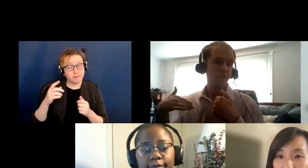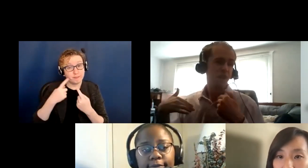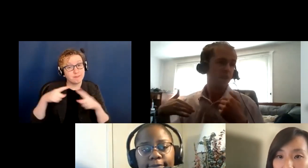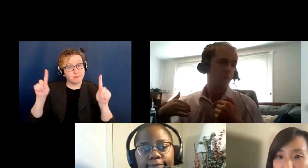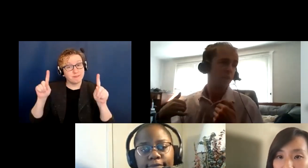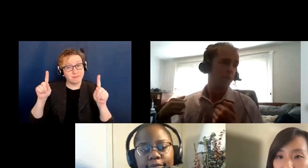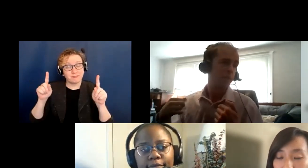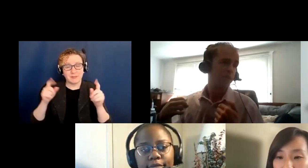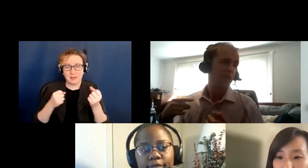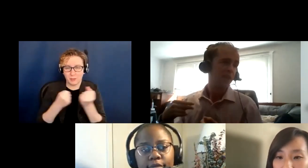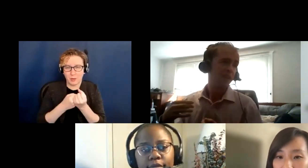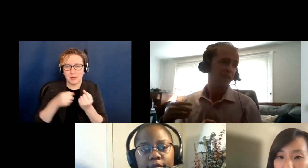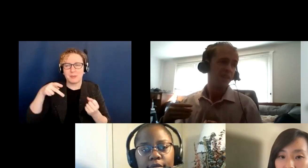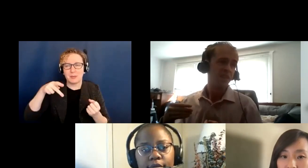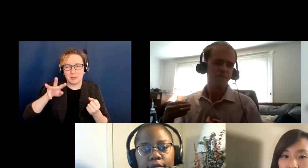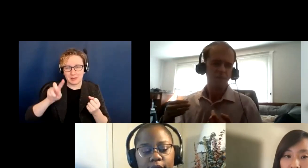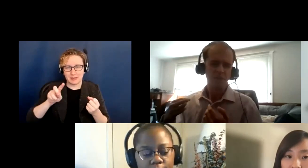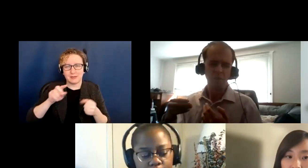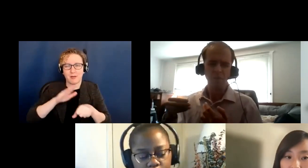on their programs.